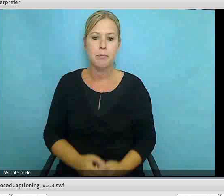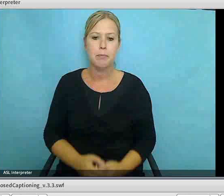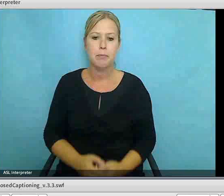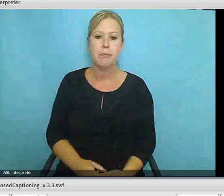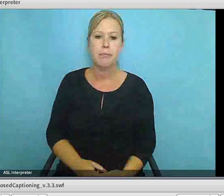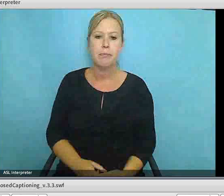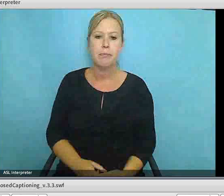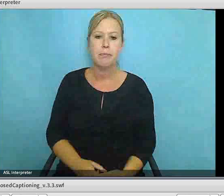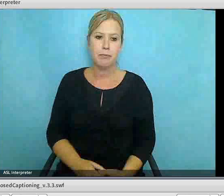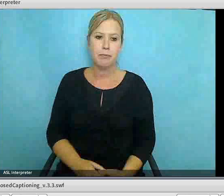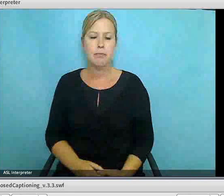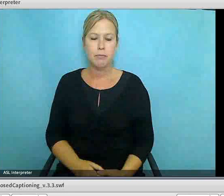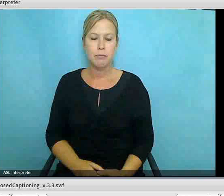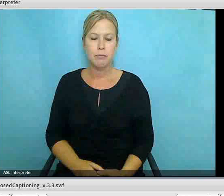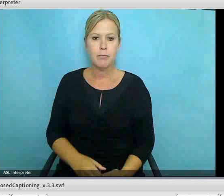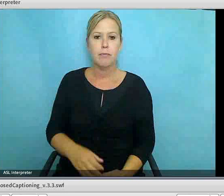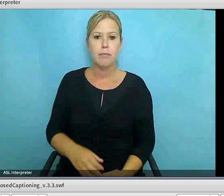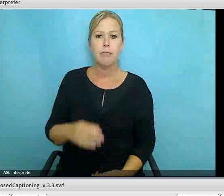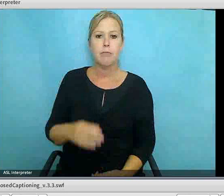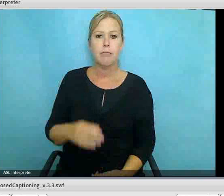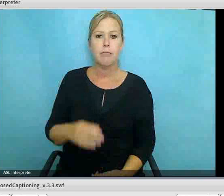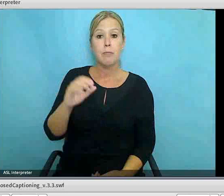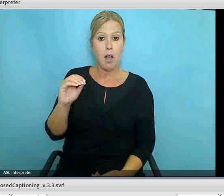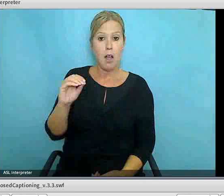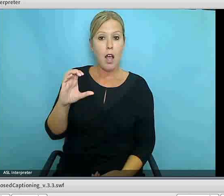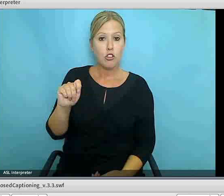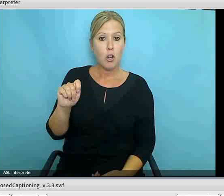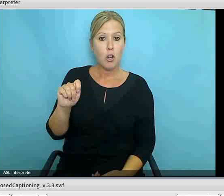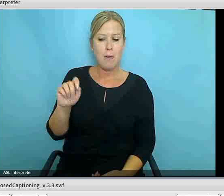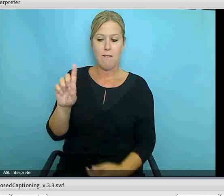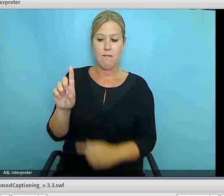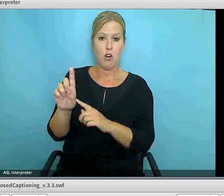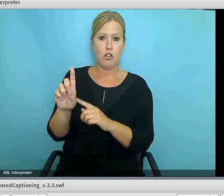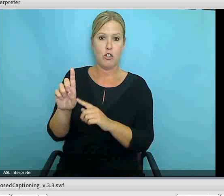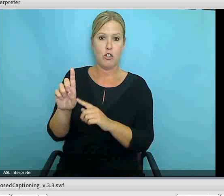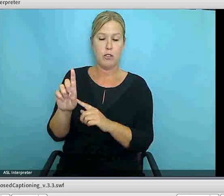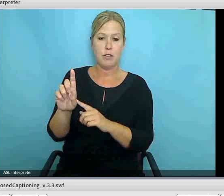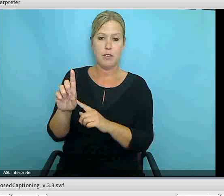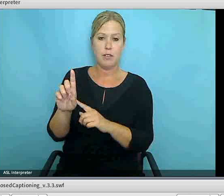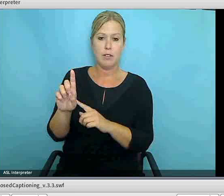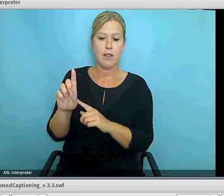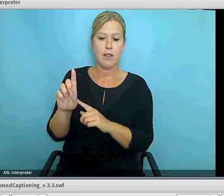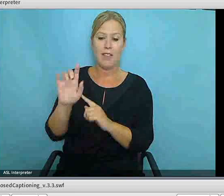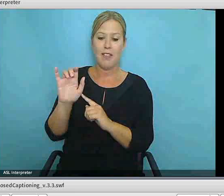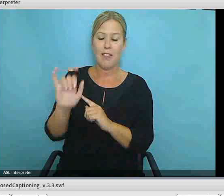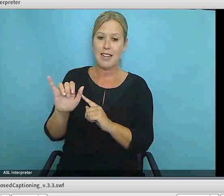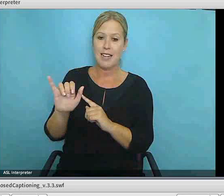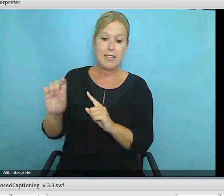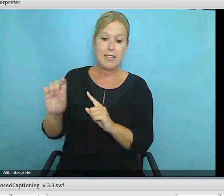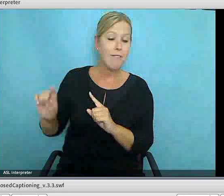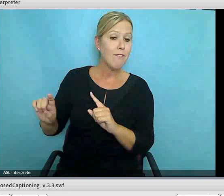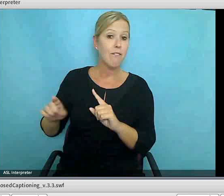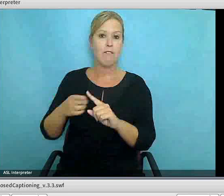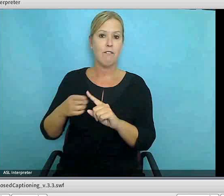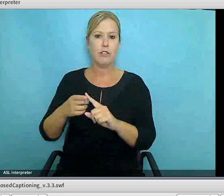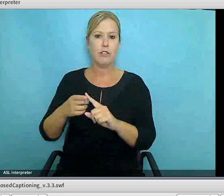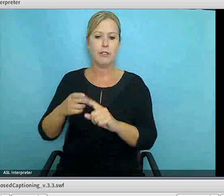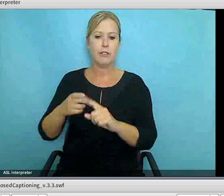So October 1 is the very first enrollment date, enrollment effective date, so people